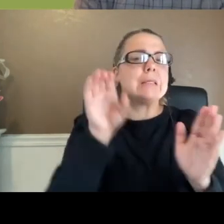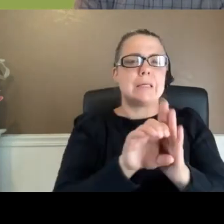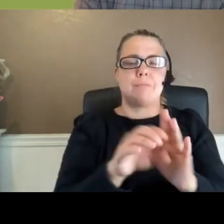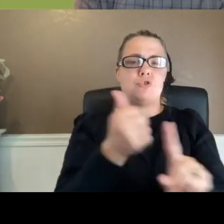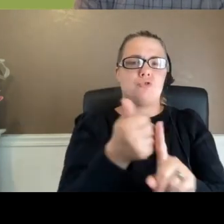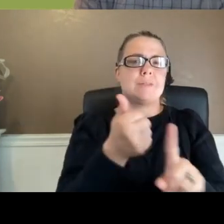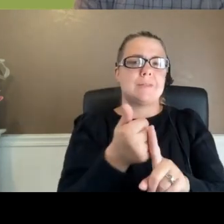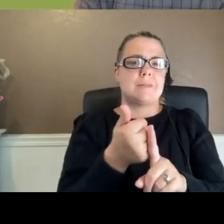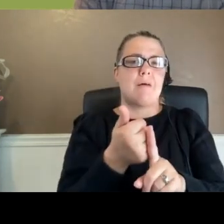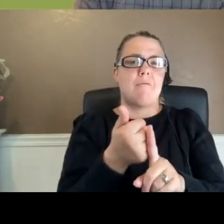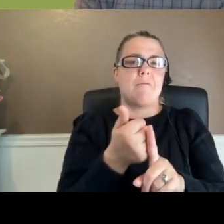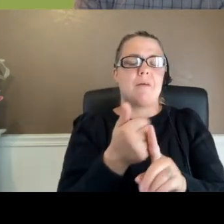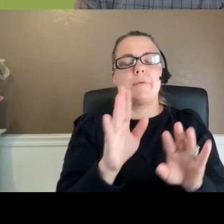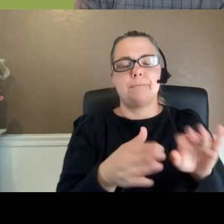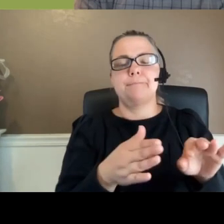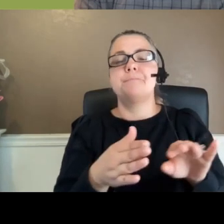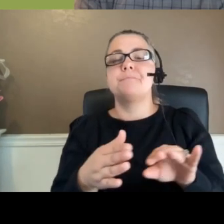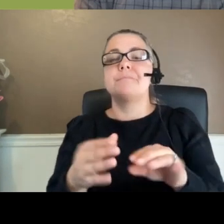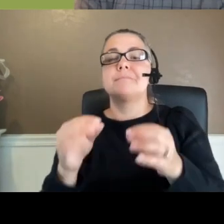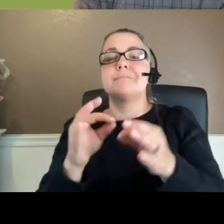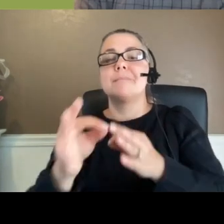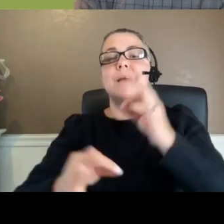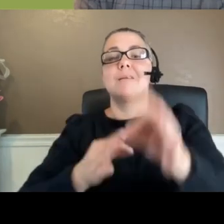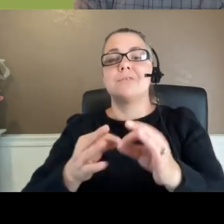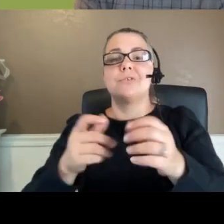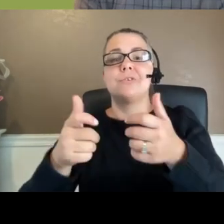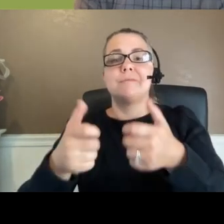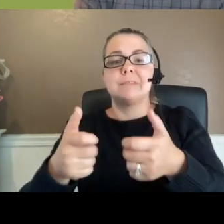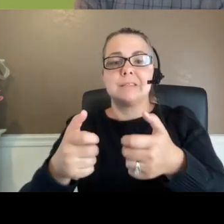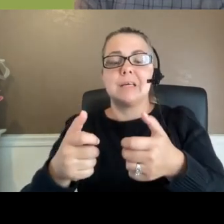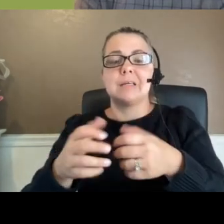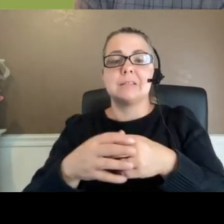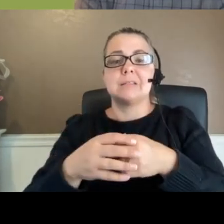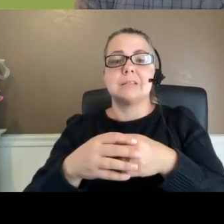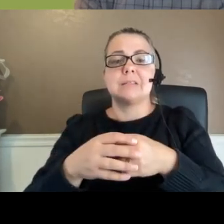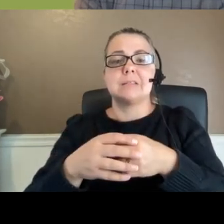The image alternative text is "NASA's new class of astronauts appear on stage during their graduation